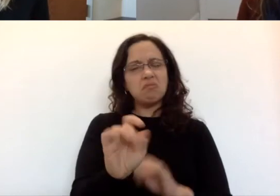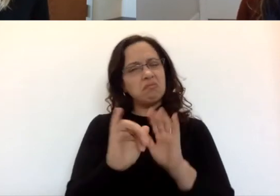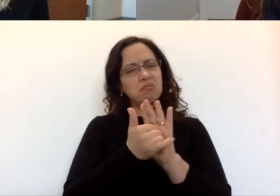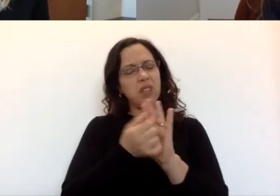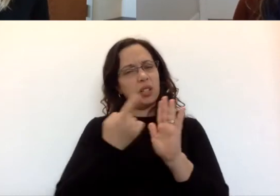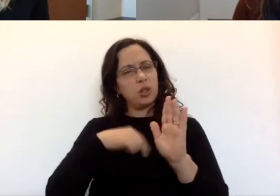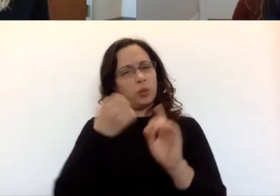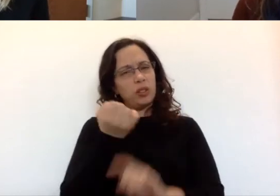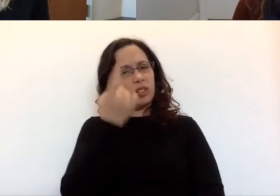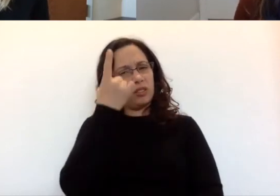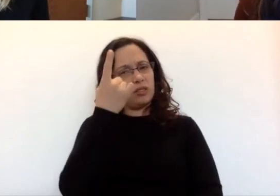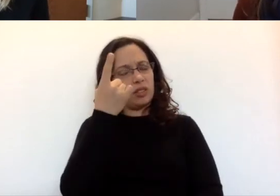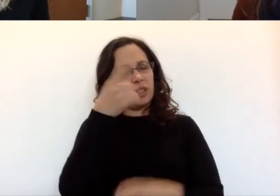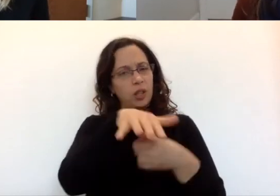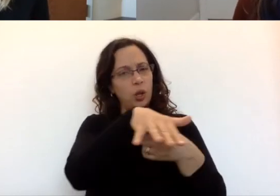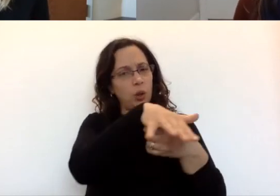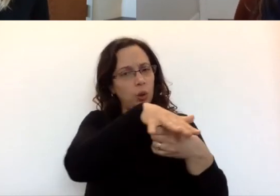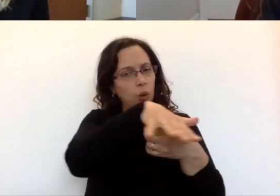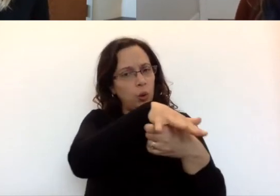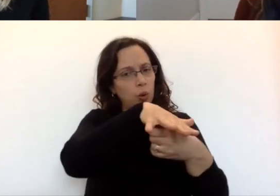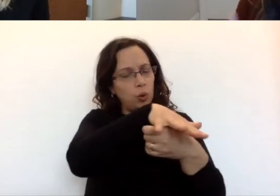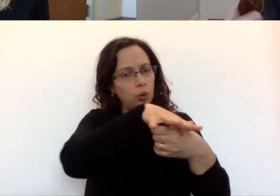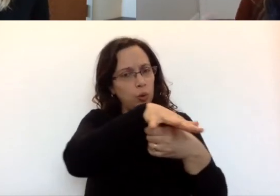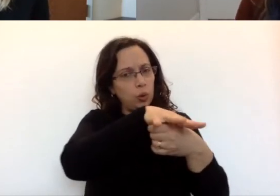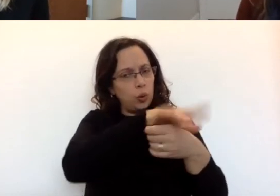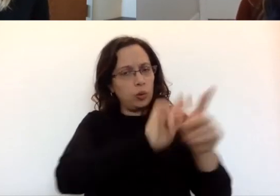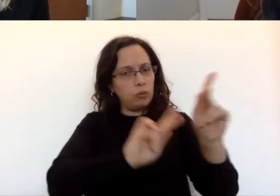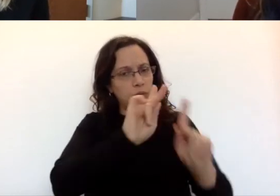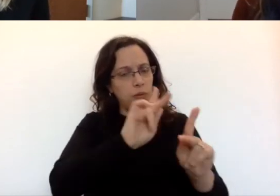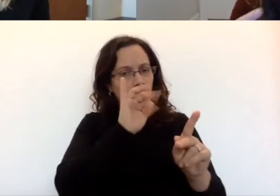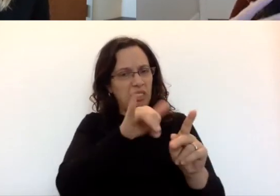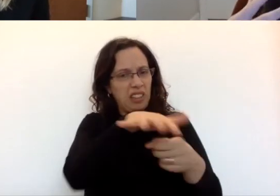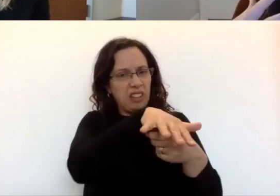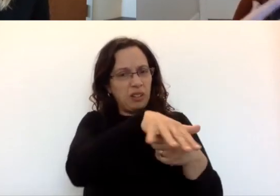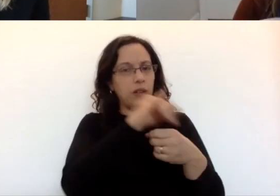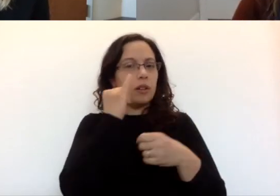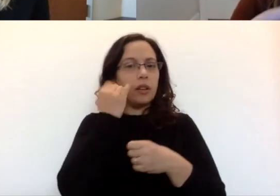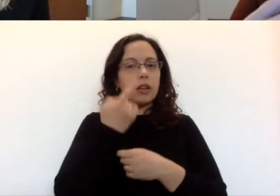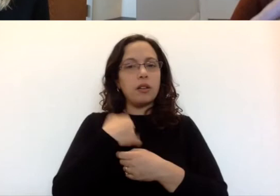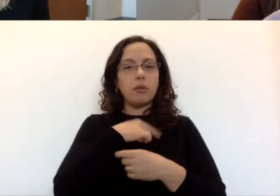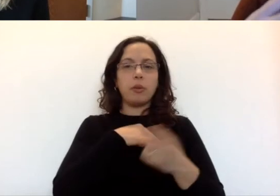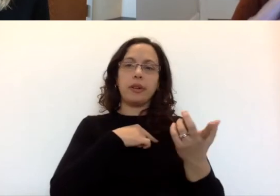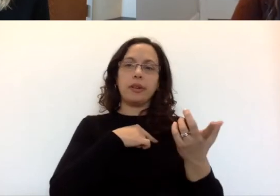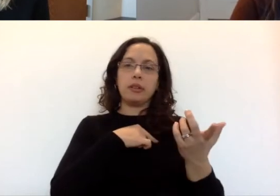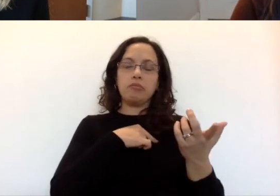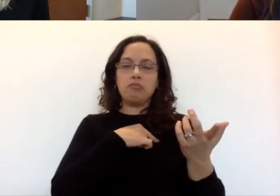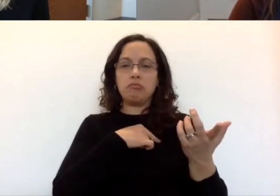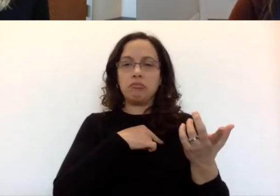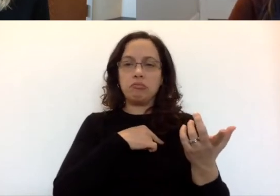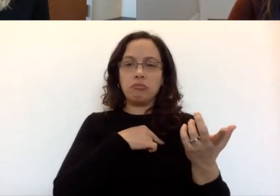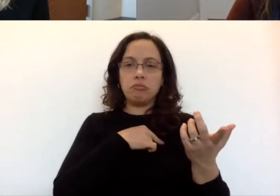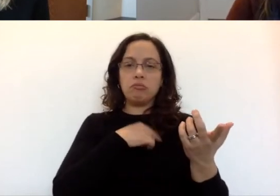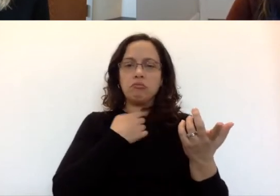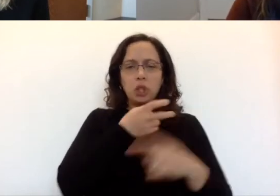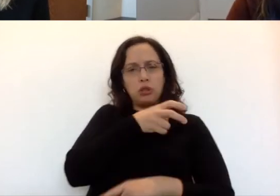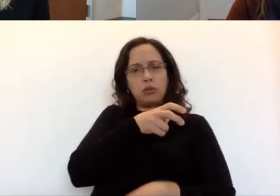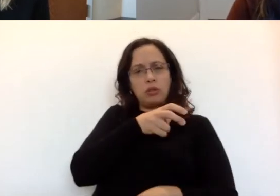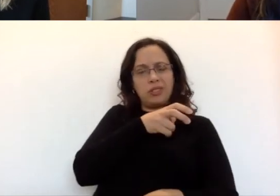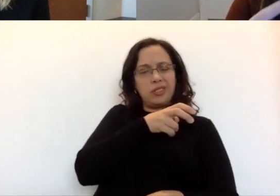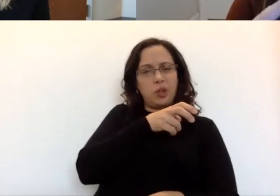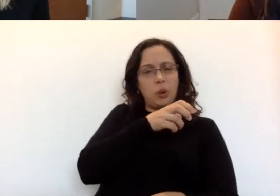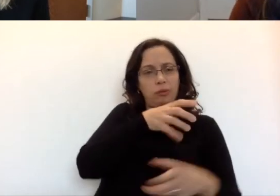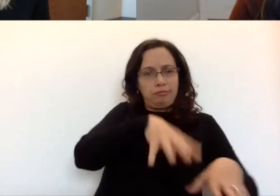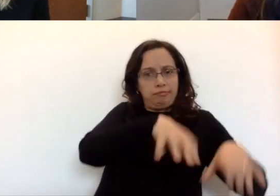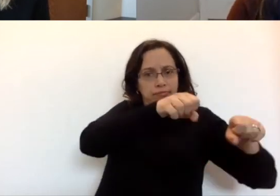of local actors in that case if we're dealing with sort of a transition from empire to an imperialism